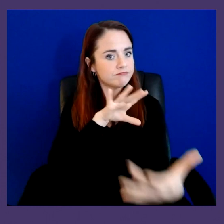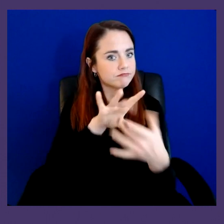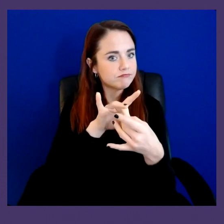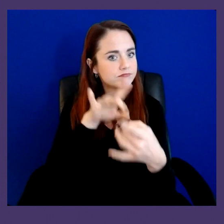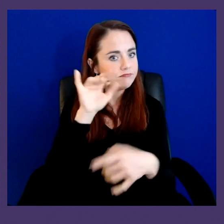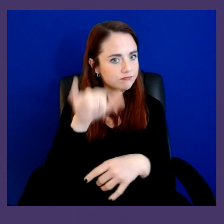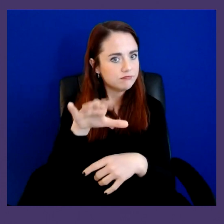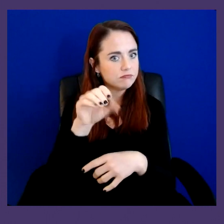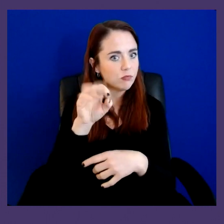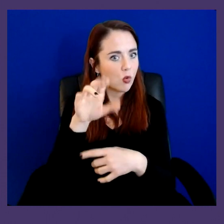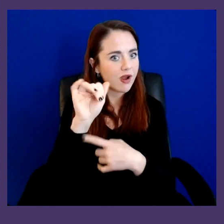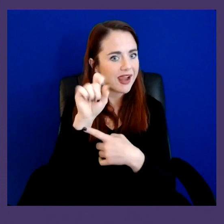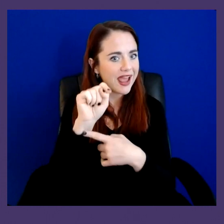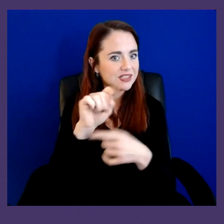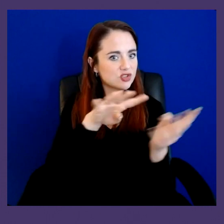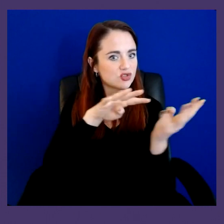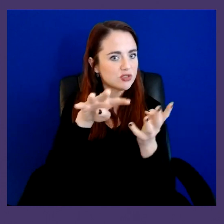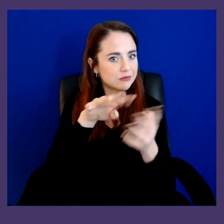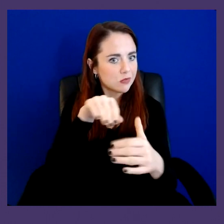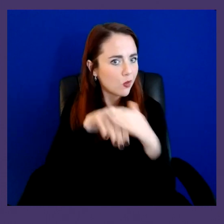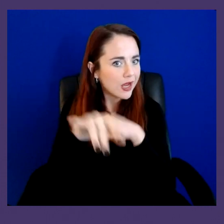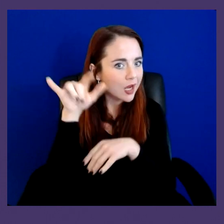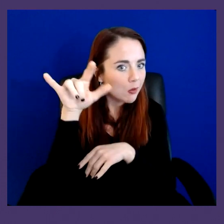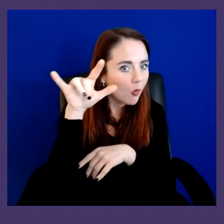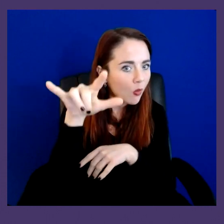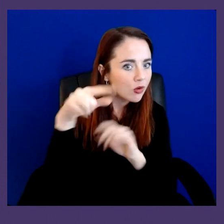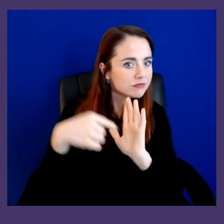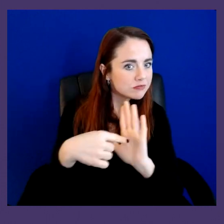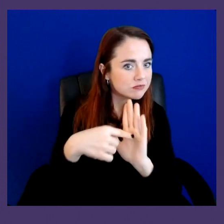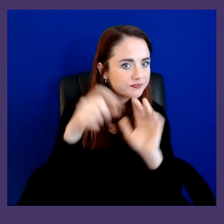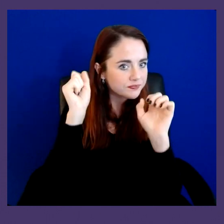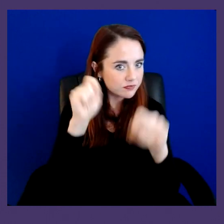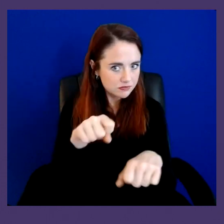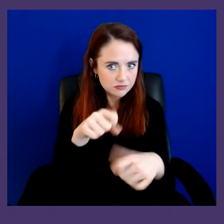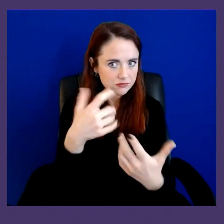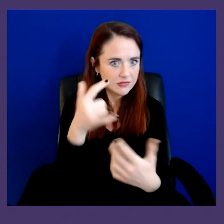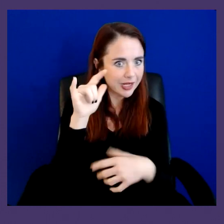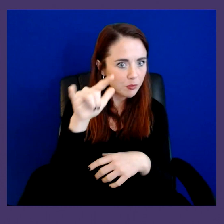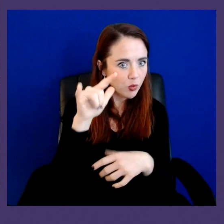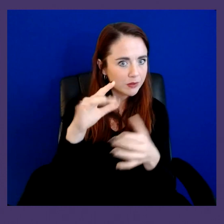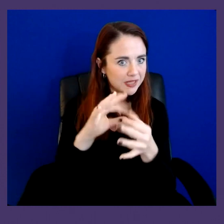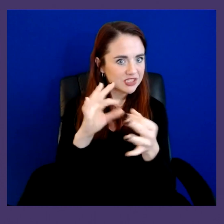They'll go into the airport and be able to get the airport messages on an AuraCast stream.